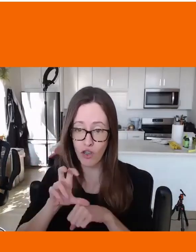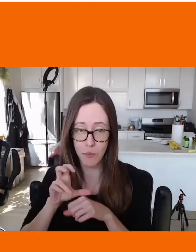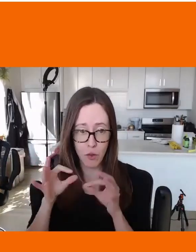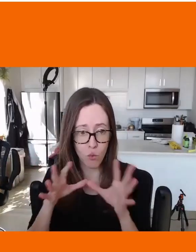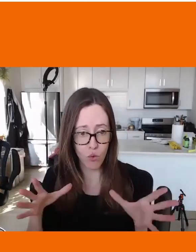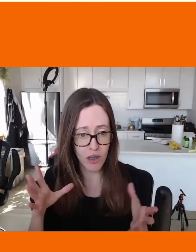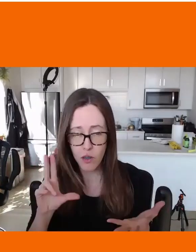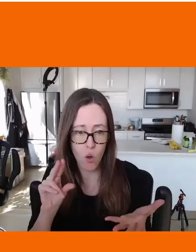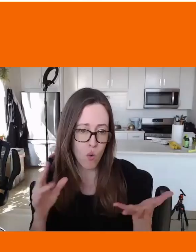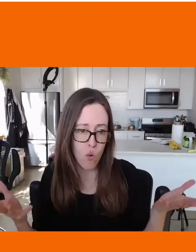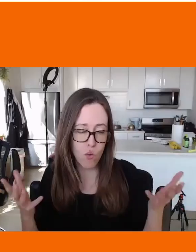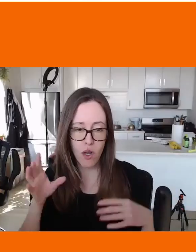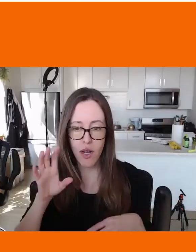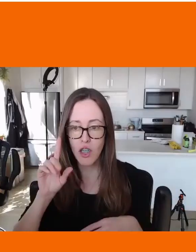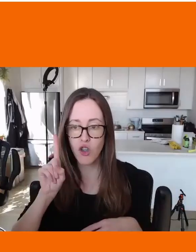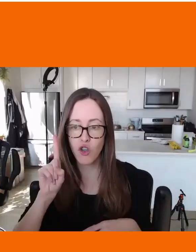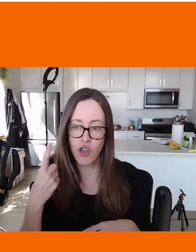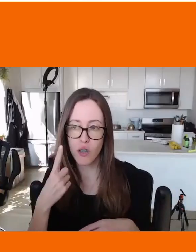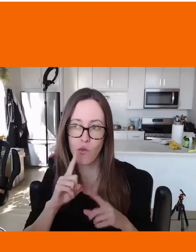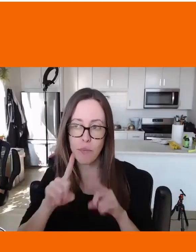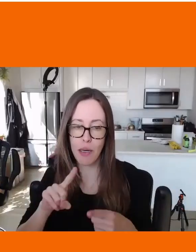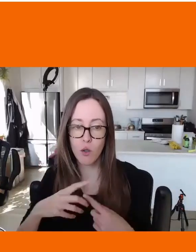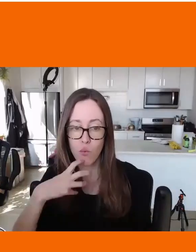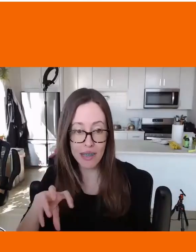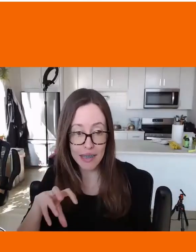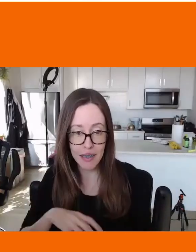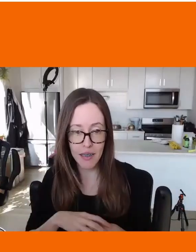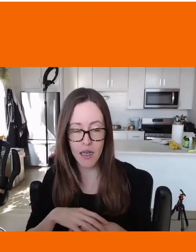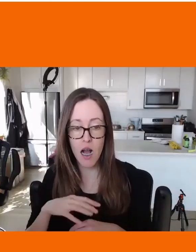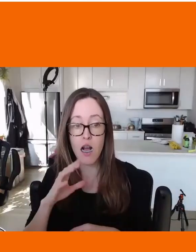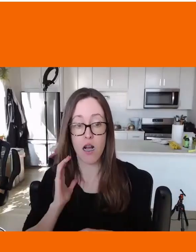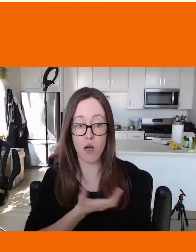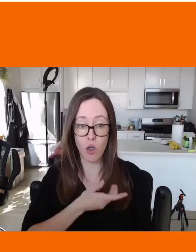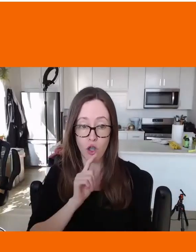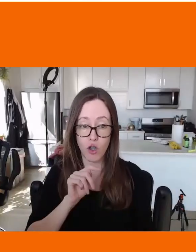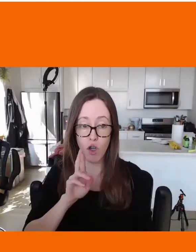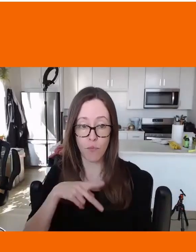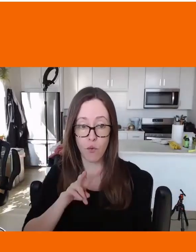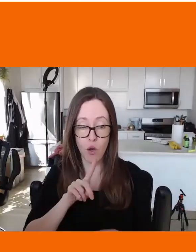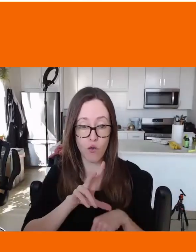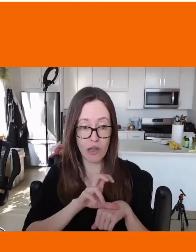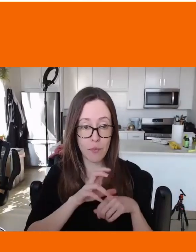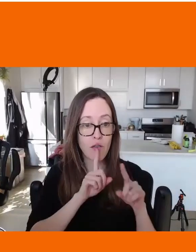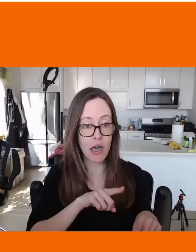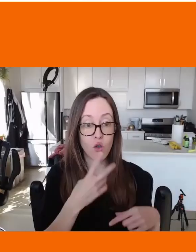So in birds, the TRVP1 receptor is not worthless. It does still respond to heat.